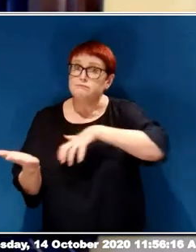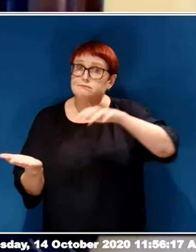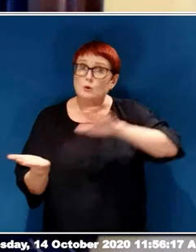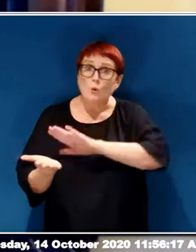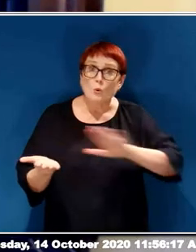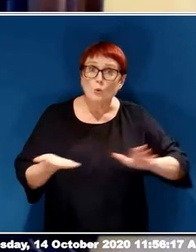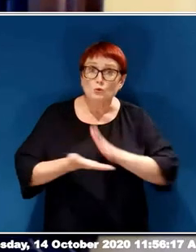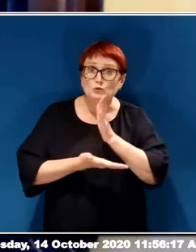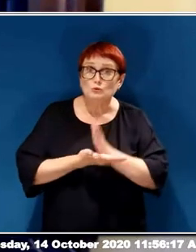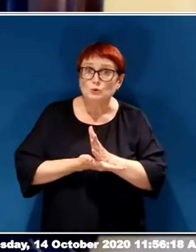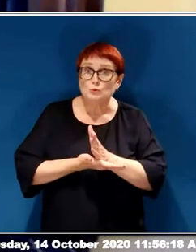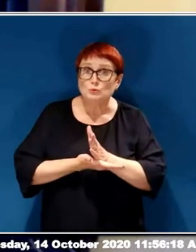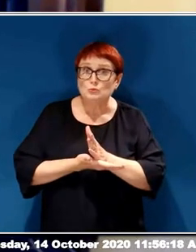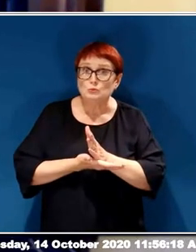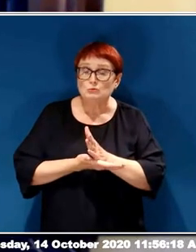DR de BRUIN: Yes.